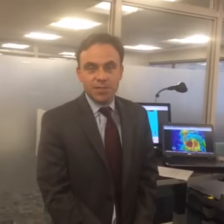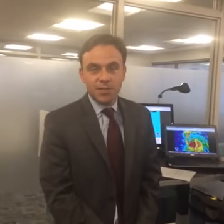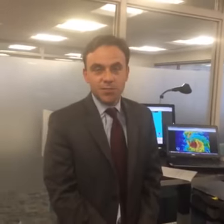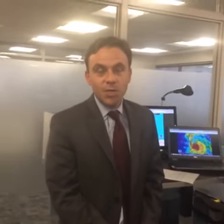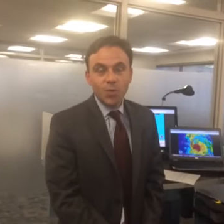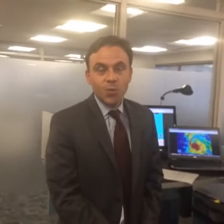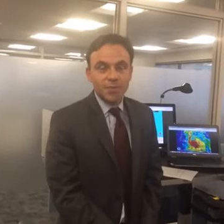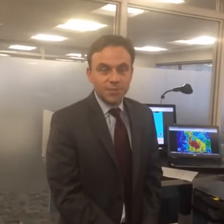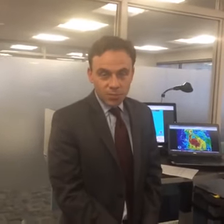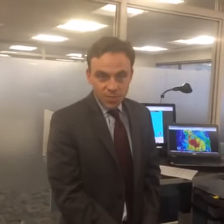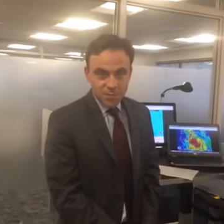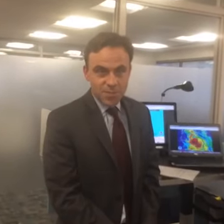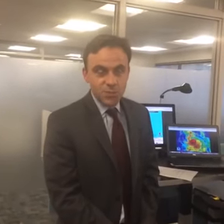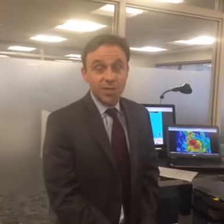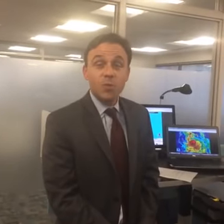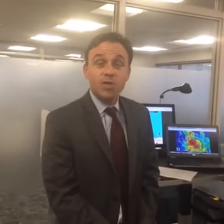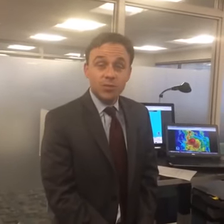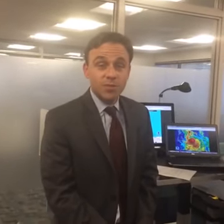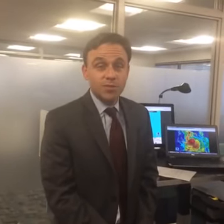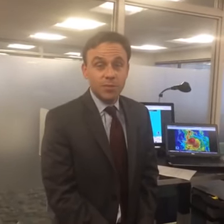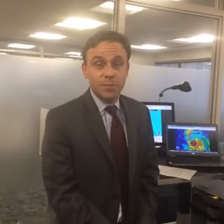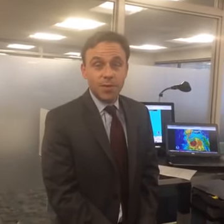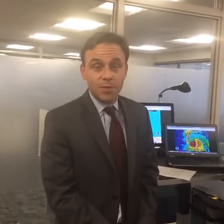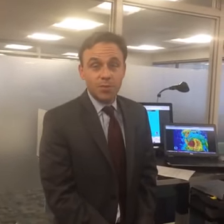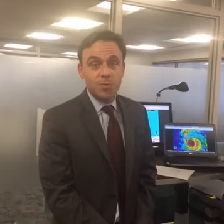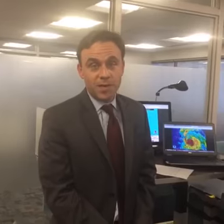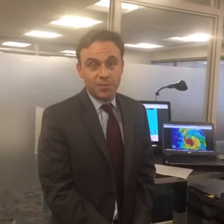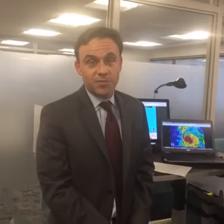to tell you what the Federal government is doing and what you can do to be better prepared